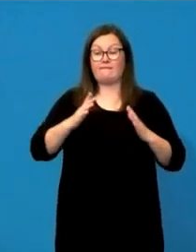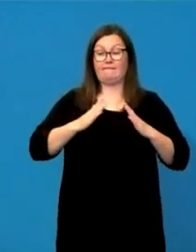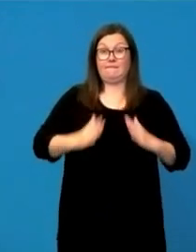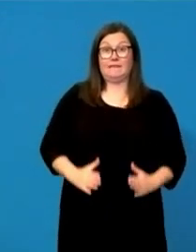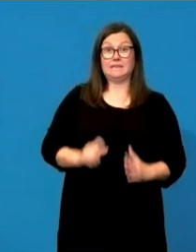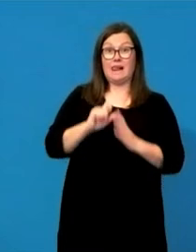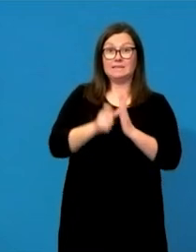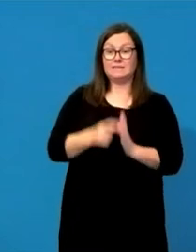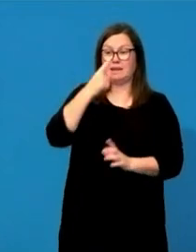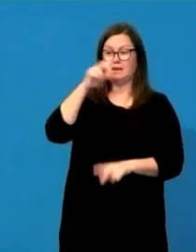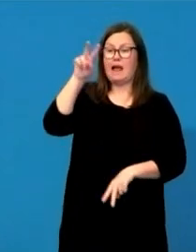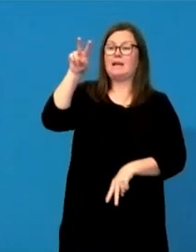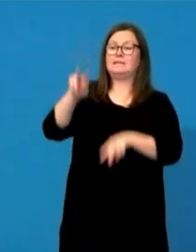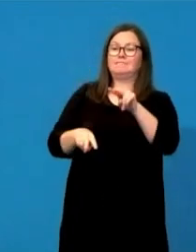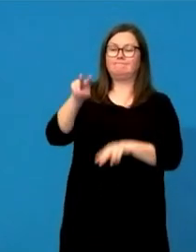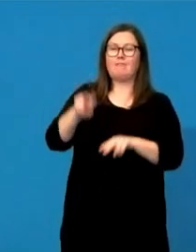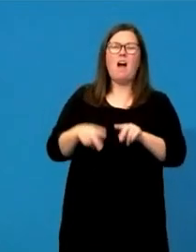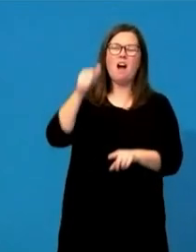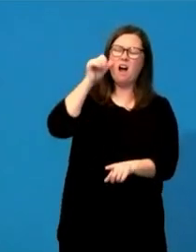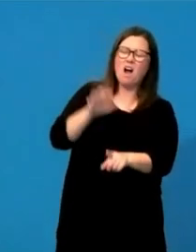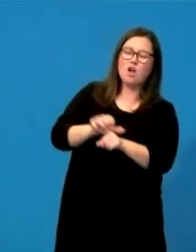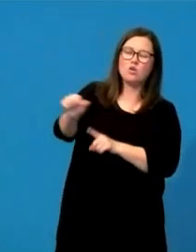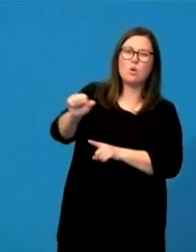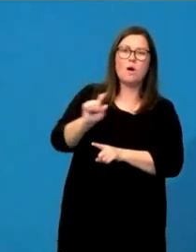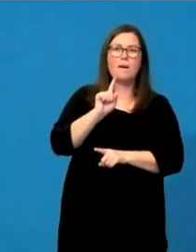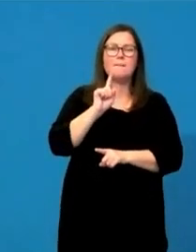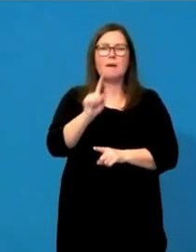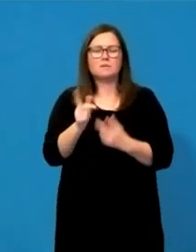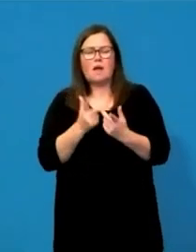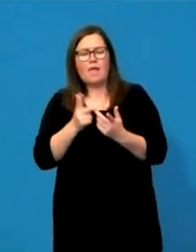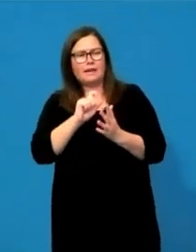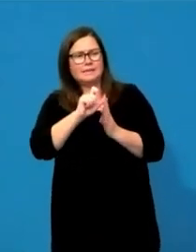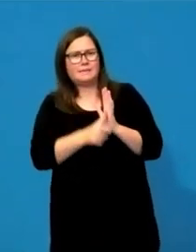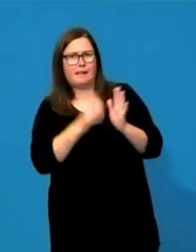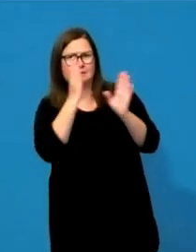neurological stuff, that all lying underneath stuff, we - I had no idea.